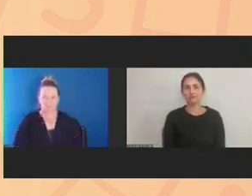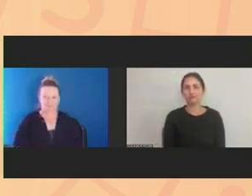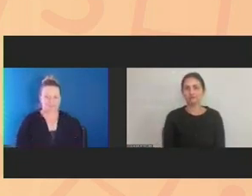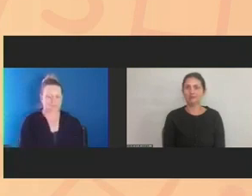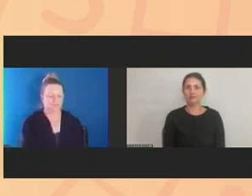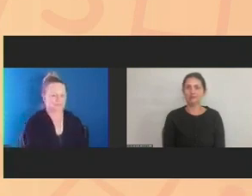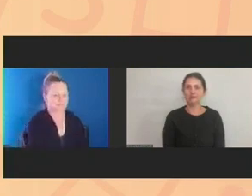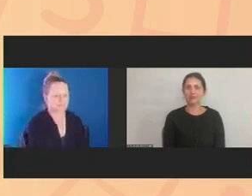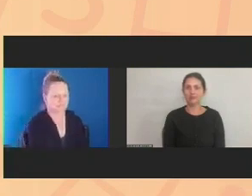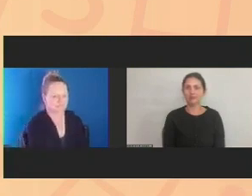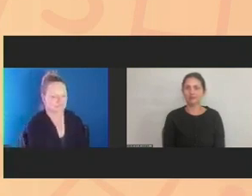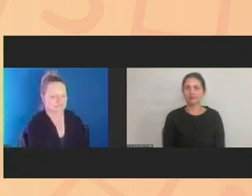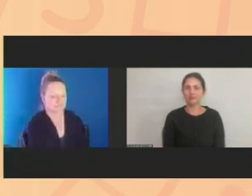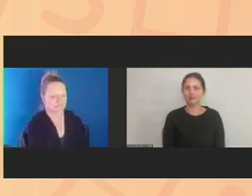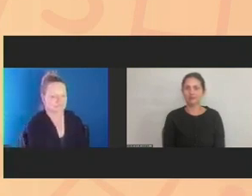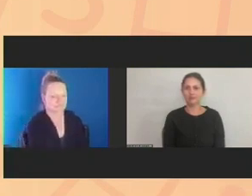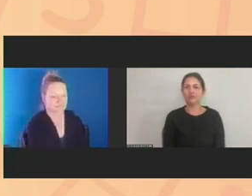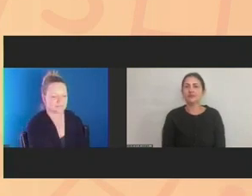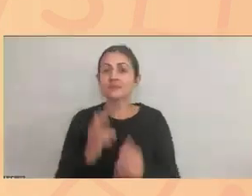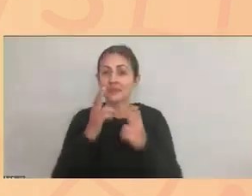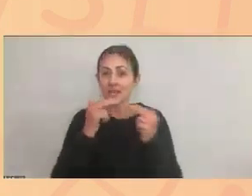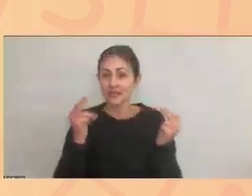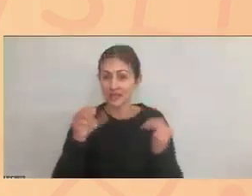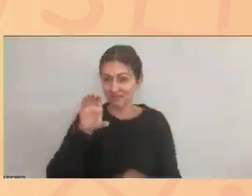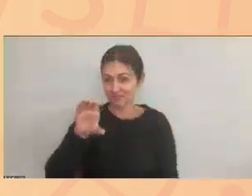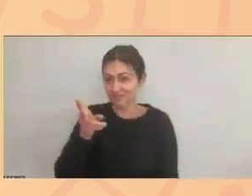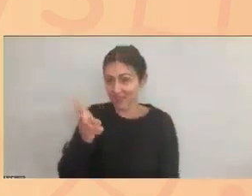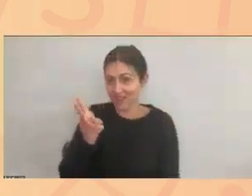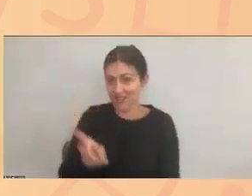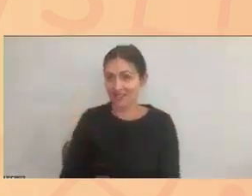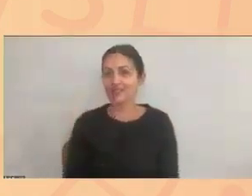OK, we do that again (SPEAKS FOREIGN LANGUAGE)